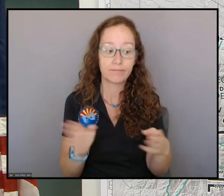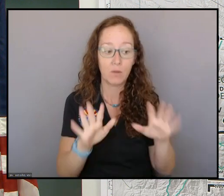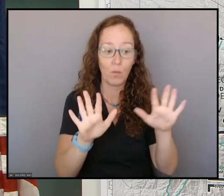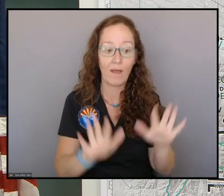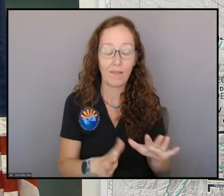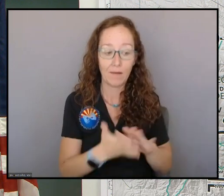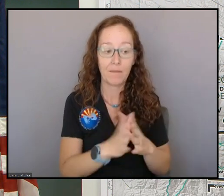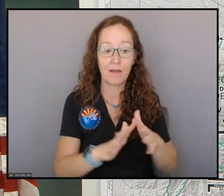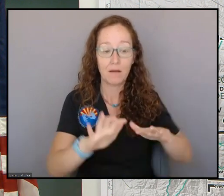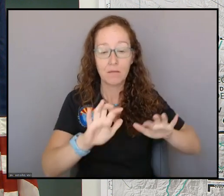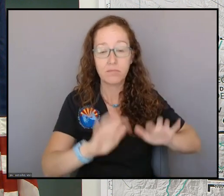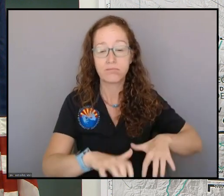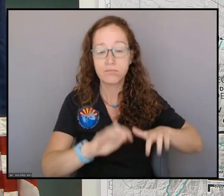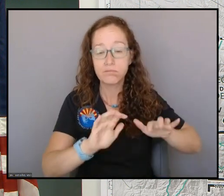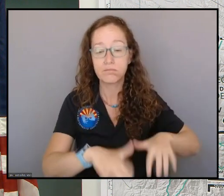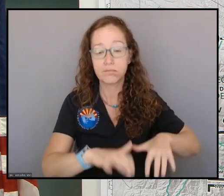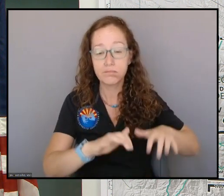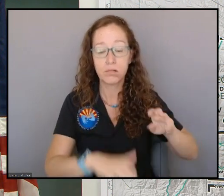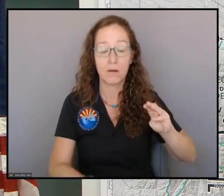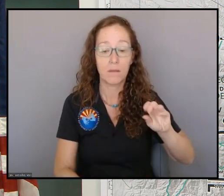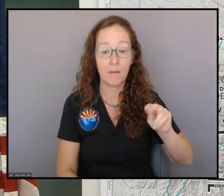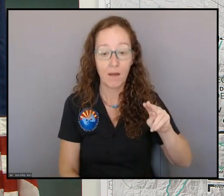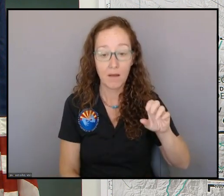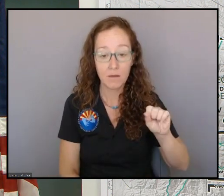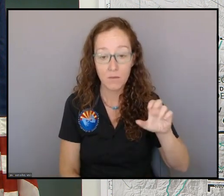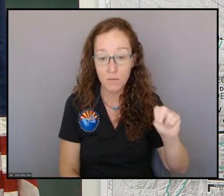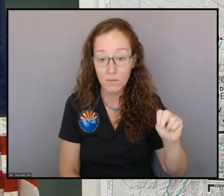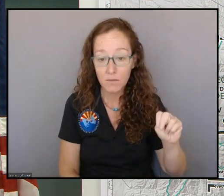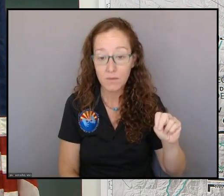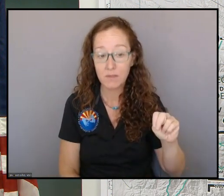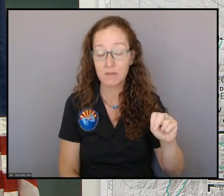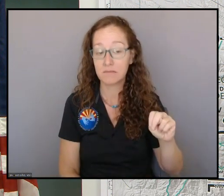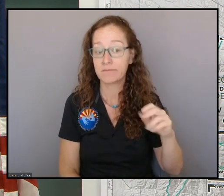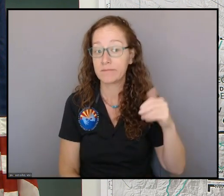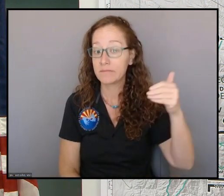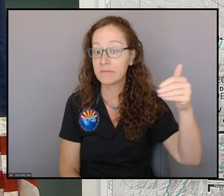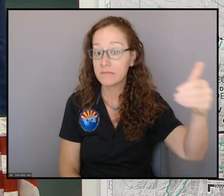weather as things go further into the month of June and into